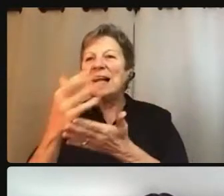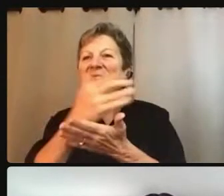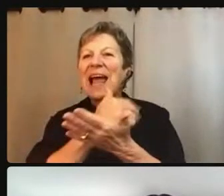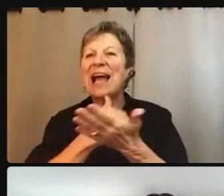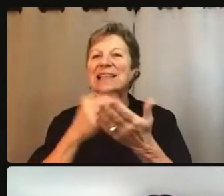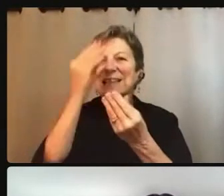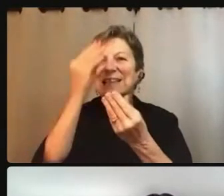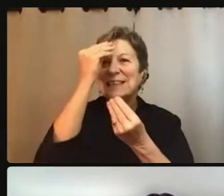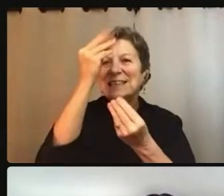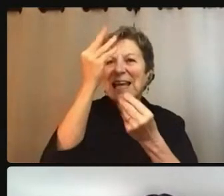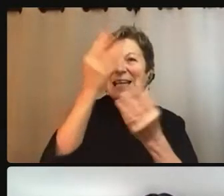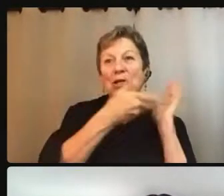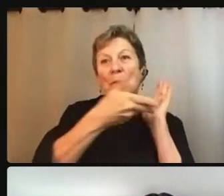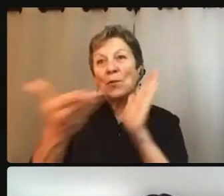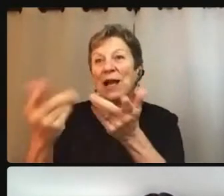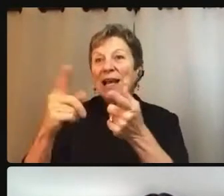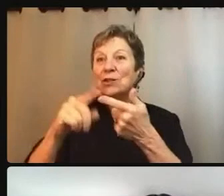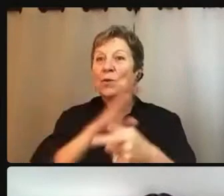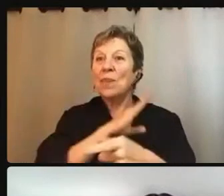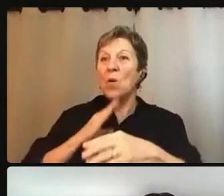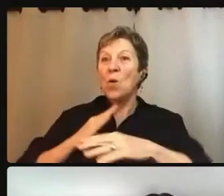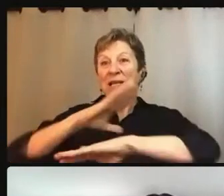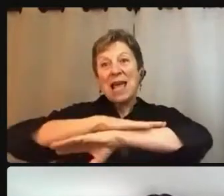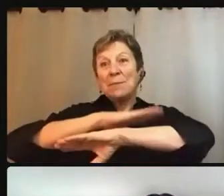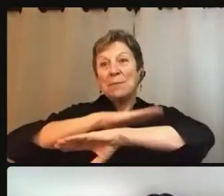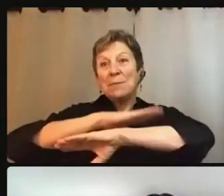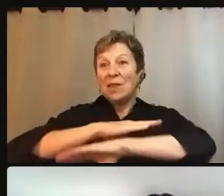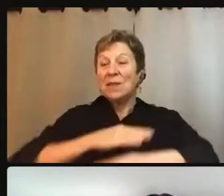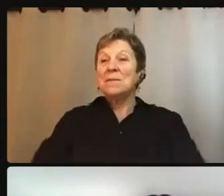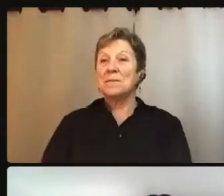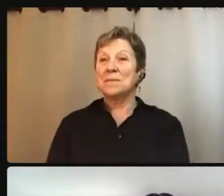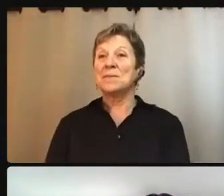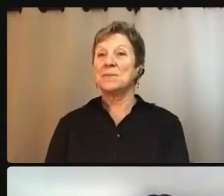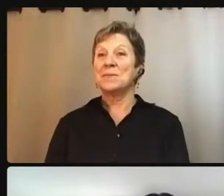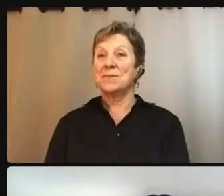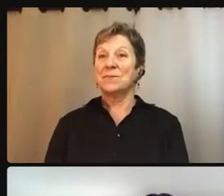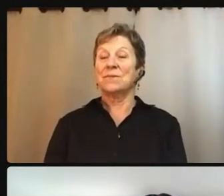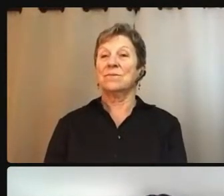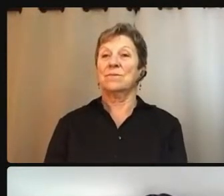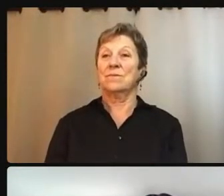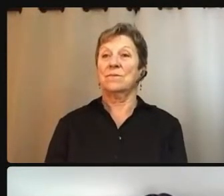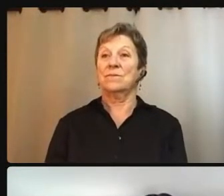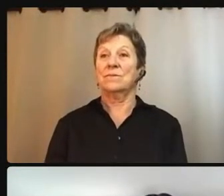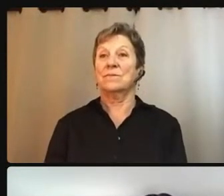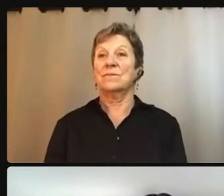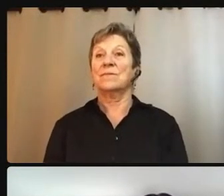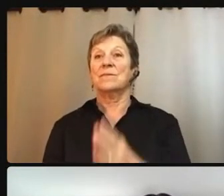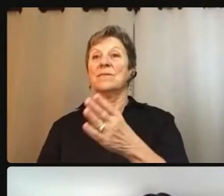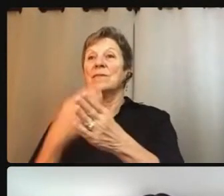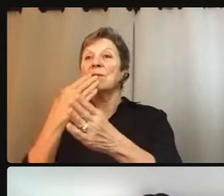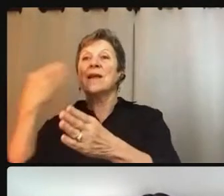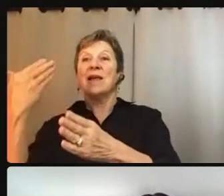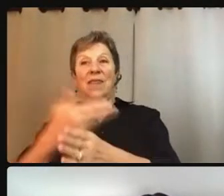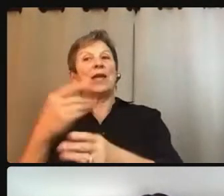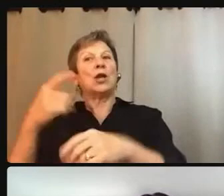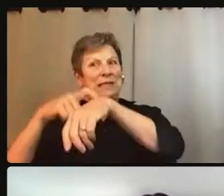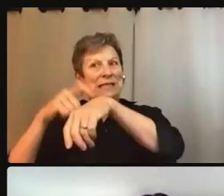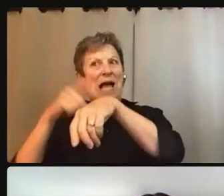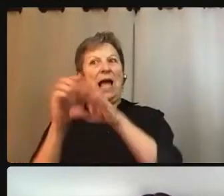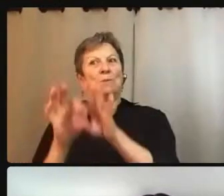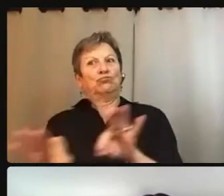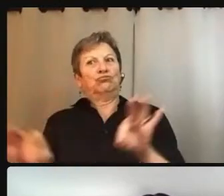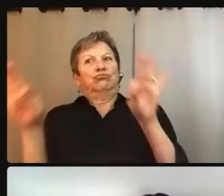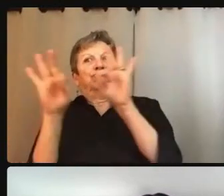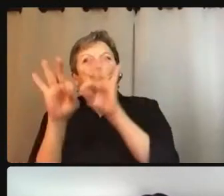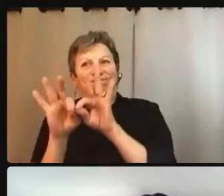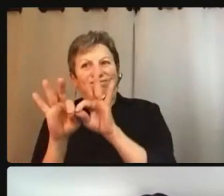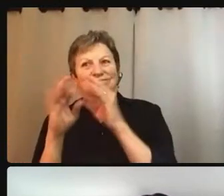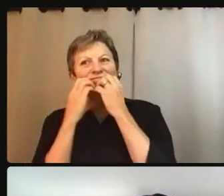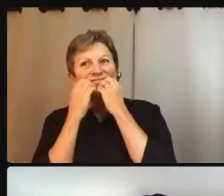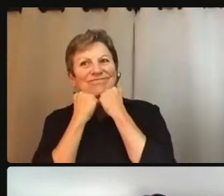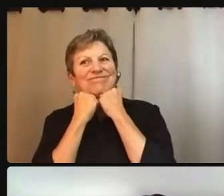COLLECT DATA TO BE ABLE TO